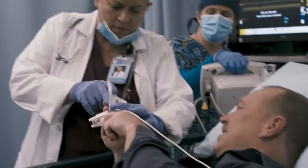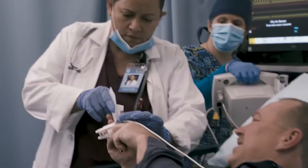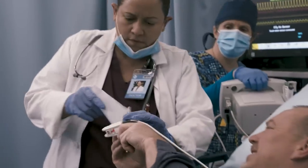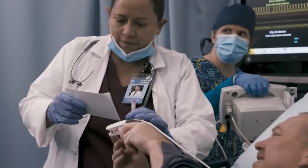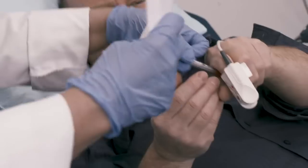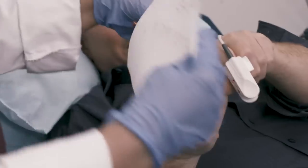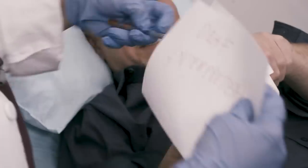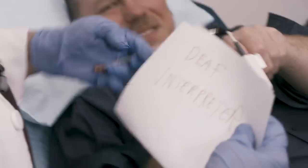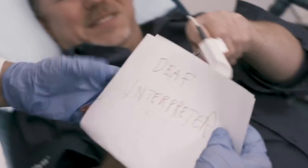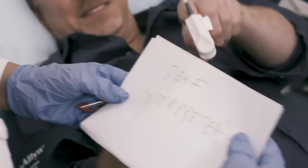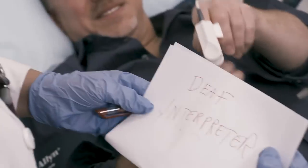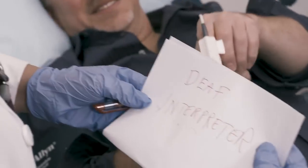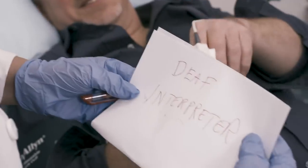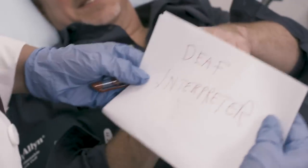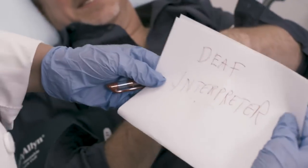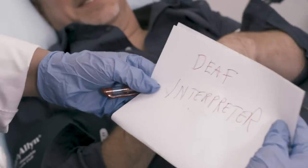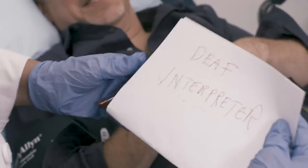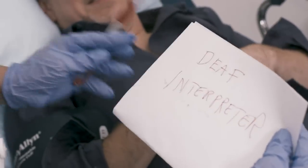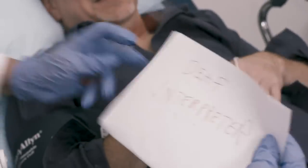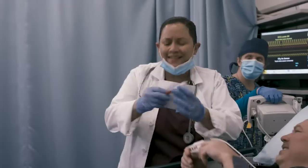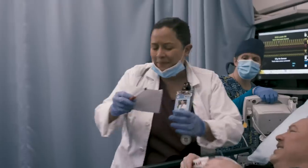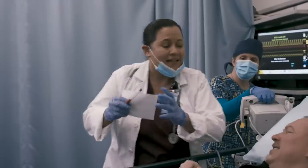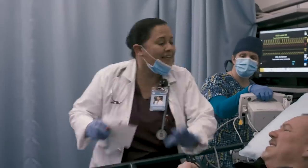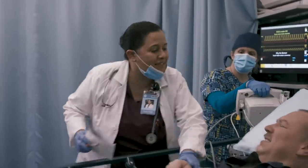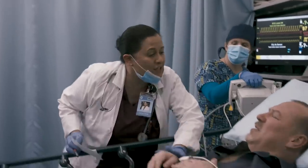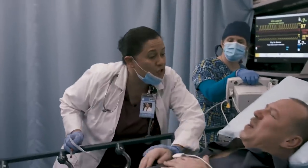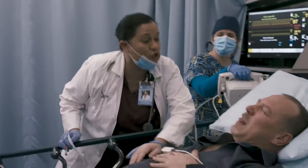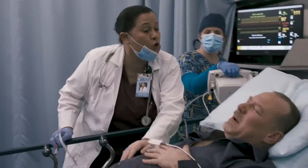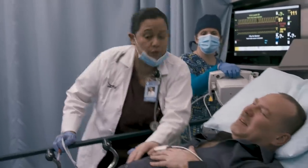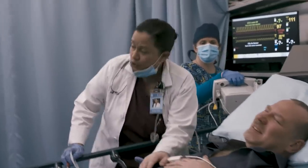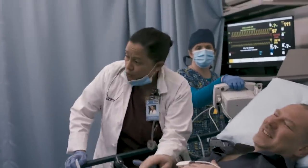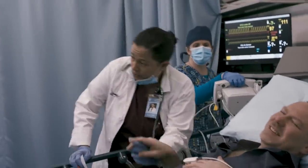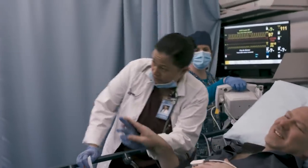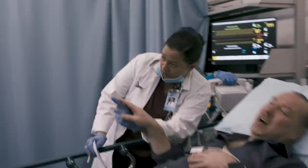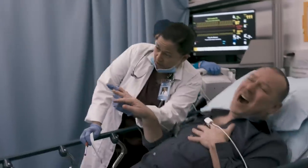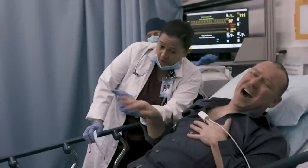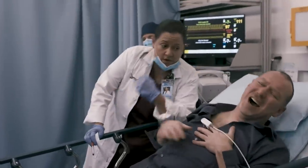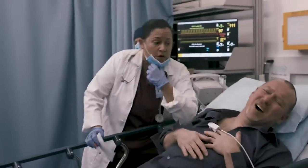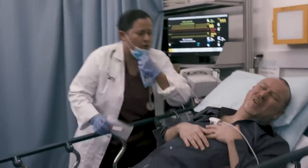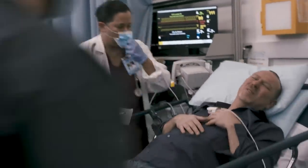Where is the menu on this thing? Oh, there it is… Yes! Soon, soon! [PATIENT moans in pain]